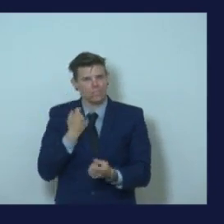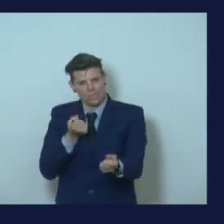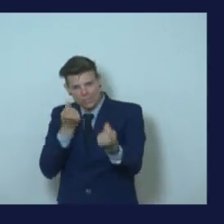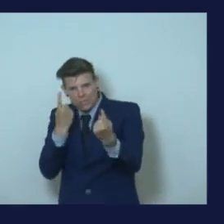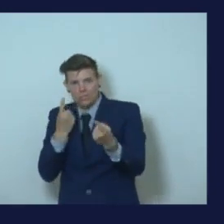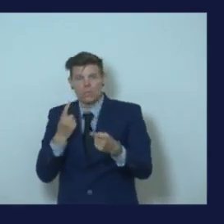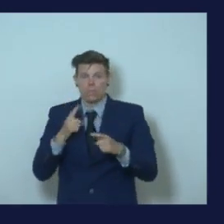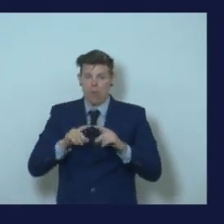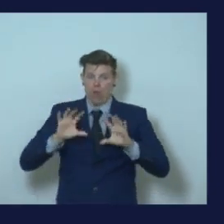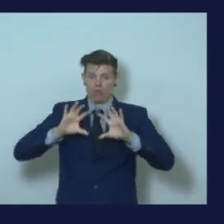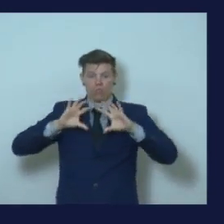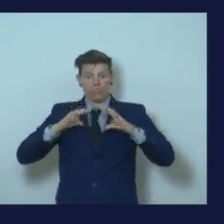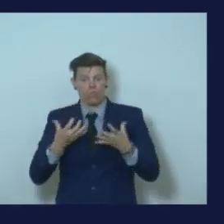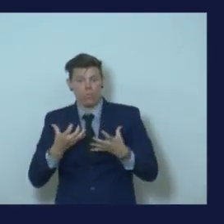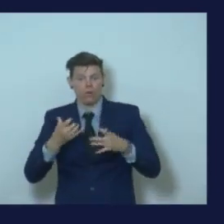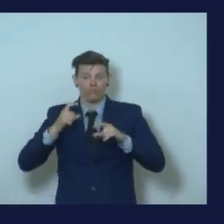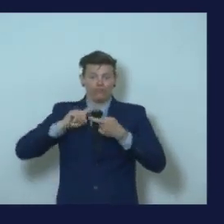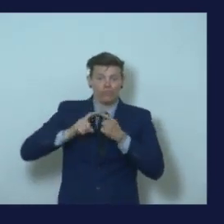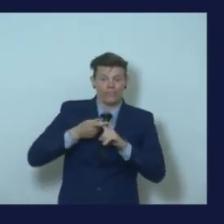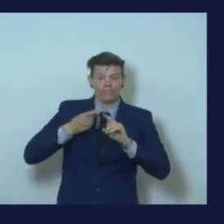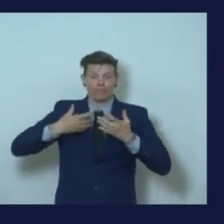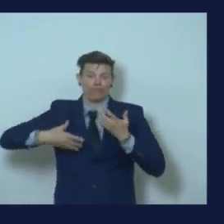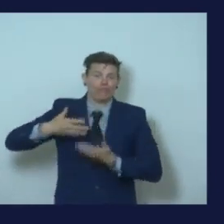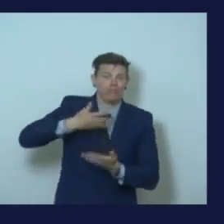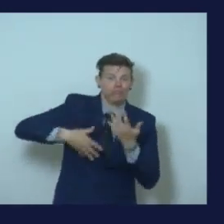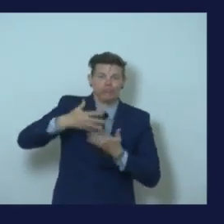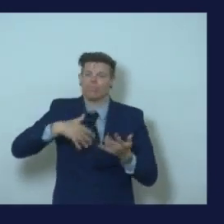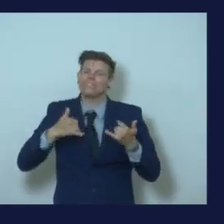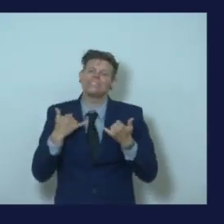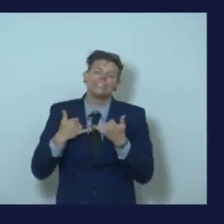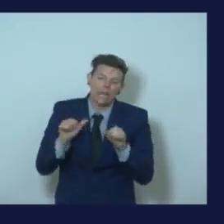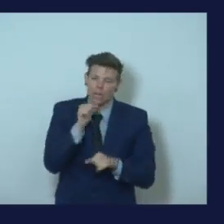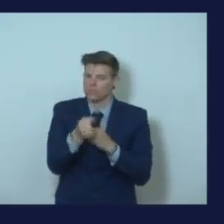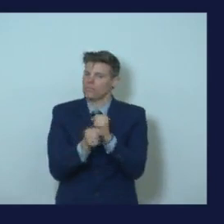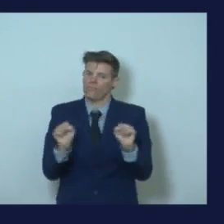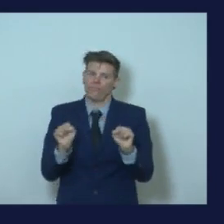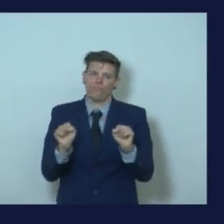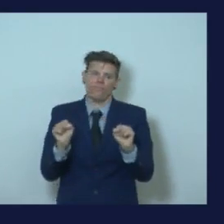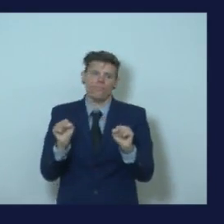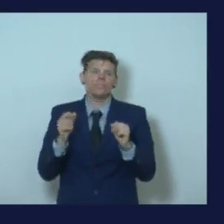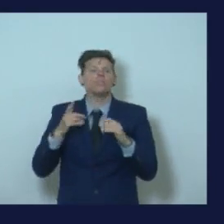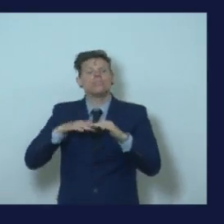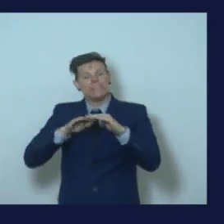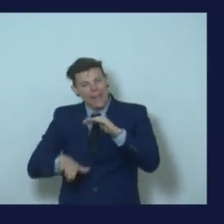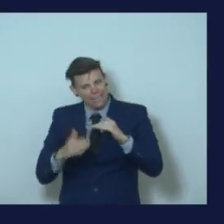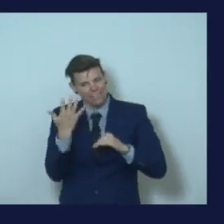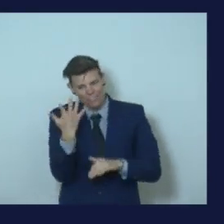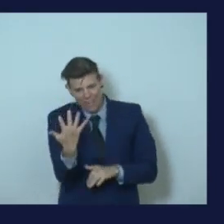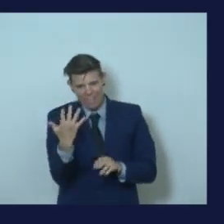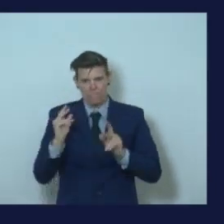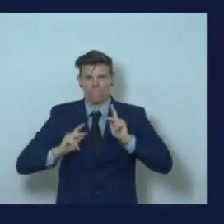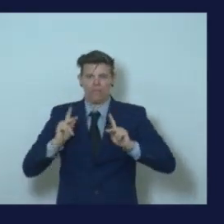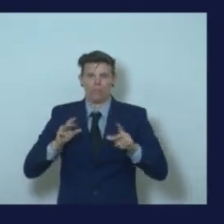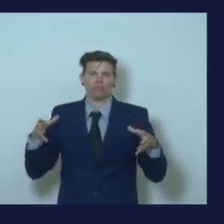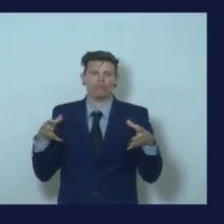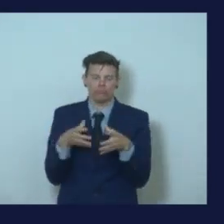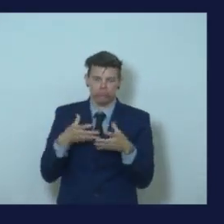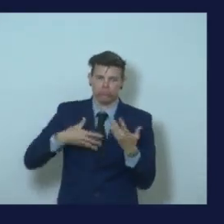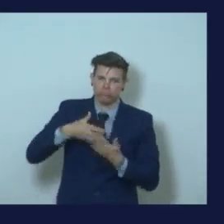YOU HAVE TO GO TO THE SHE STORE YOU HAVE TO GO TO THE PHARMACY. WE’RE CLEAR GROUPS AND GATHERINGS ARE STILL UNSAFE.